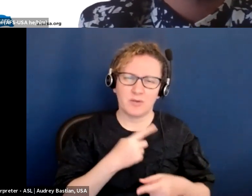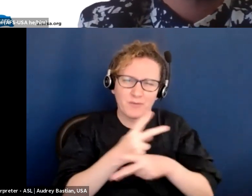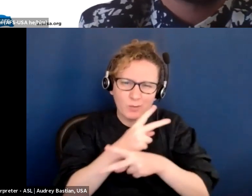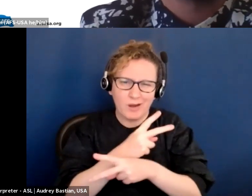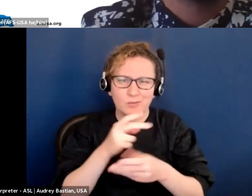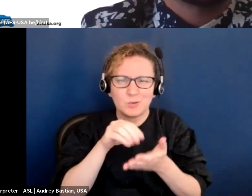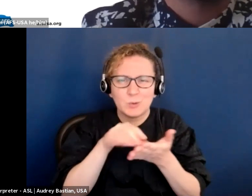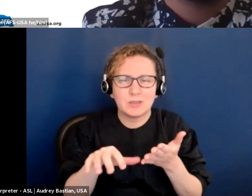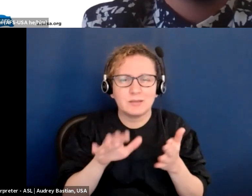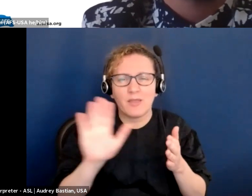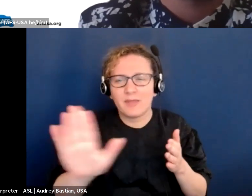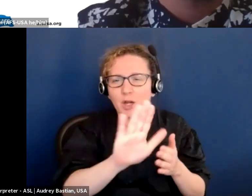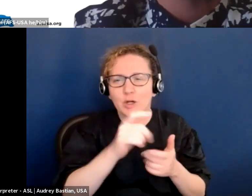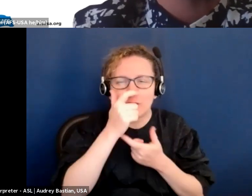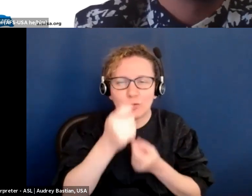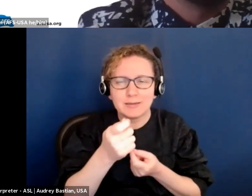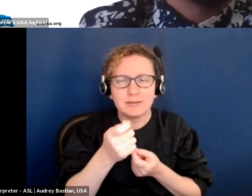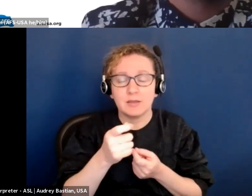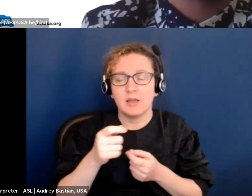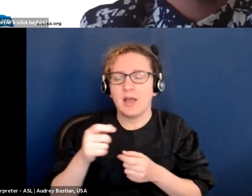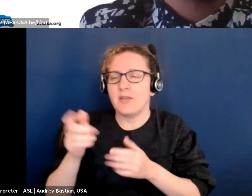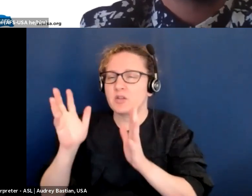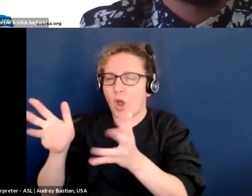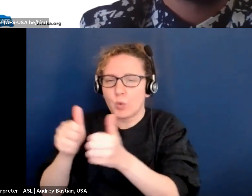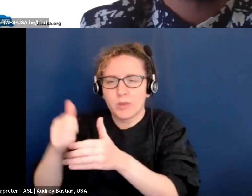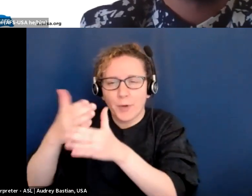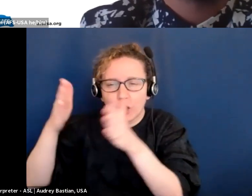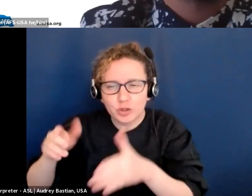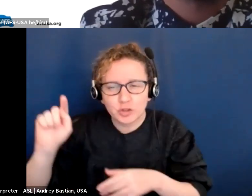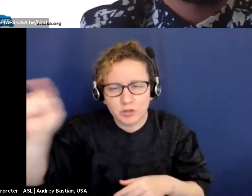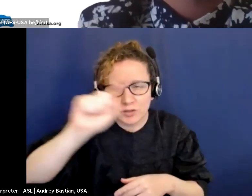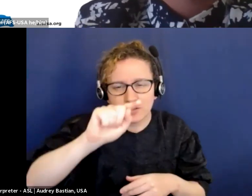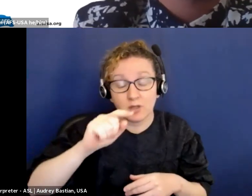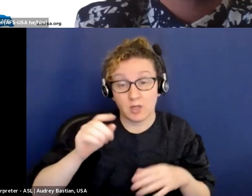interests are speaking with the partners in determining if that program would be a